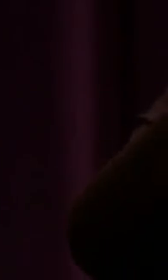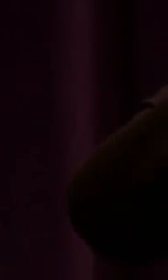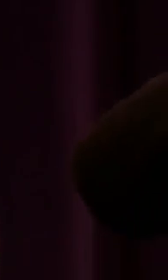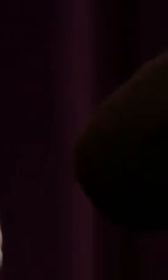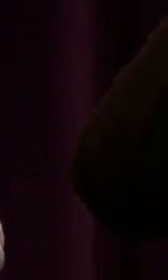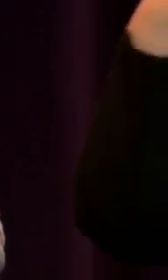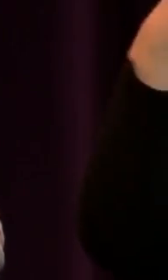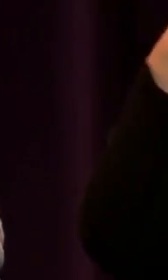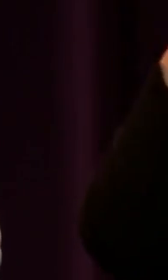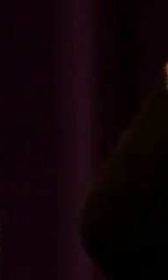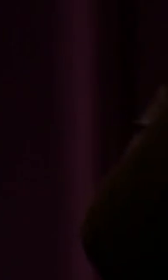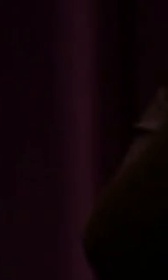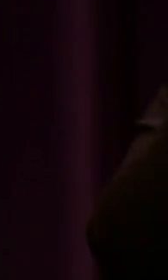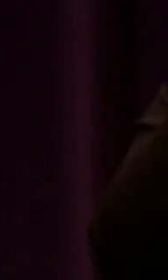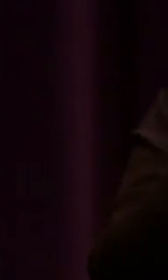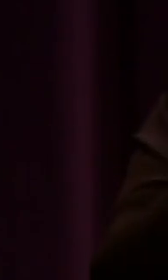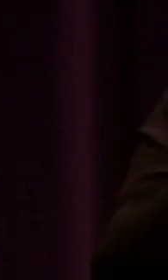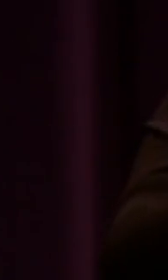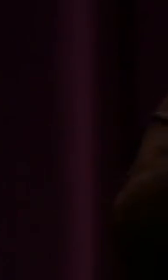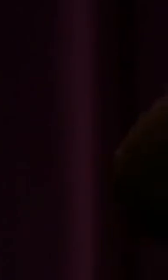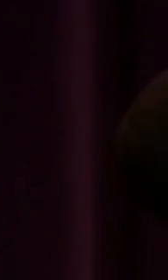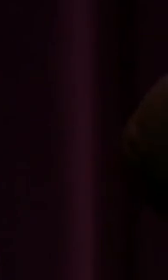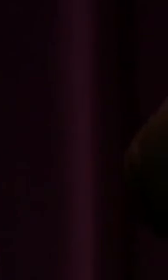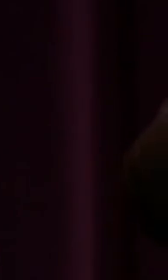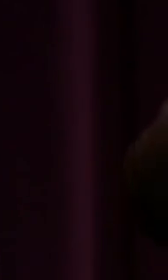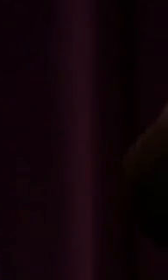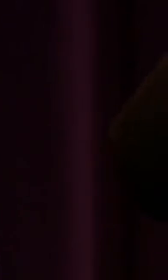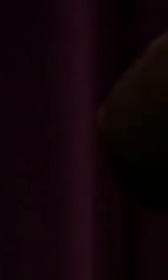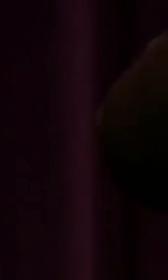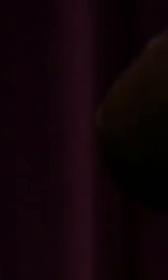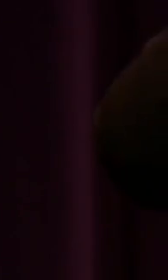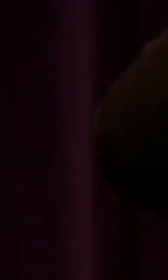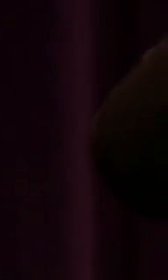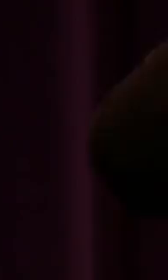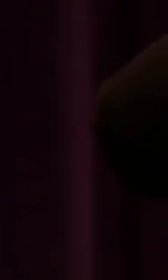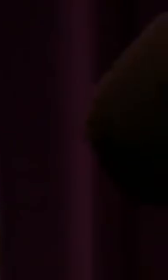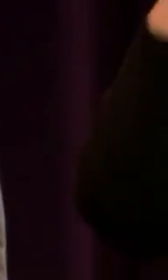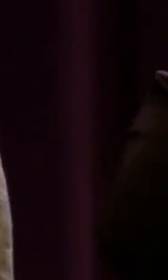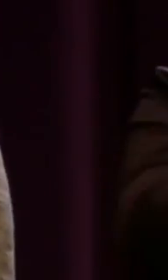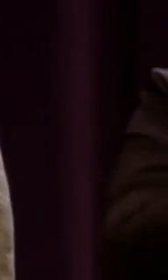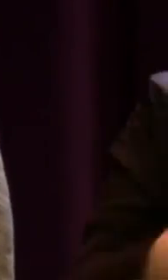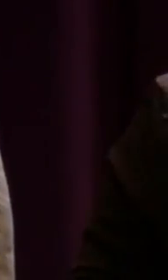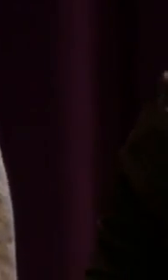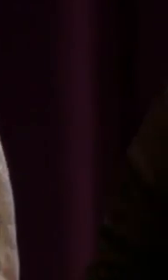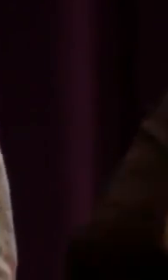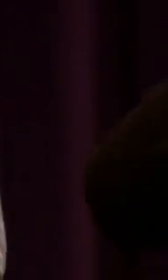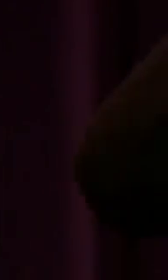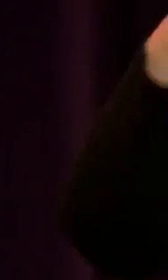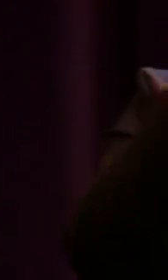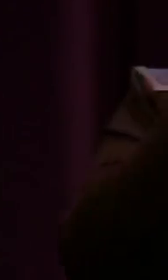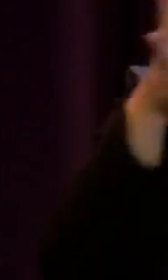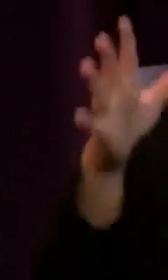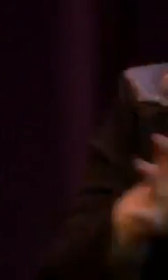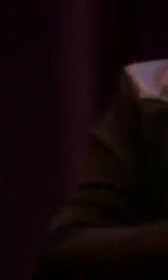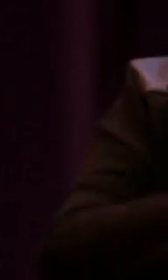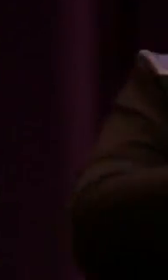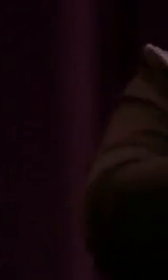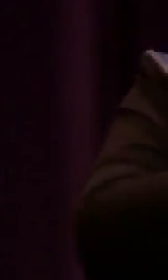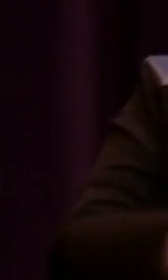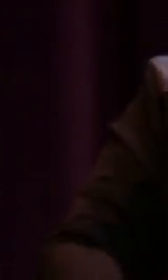DRIVER WHERE I COME FROM. THE THOUGHT OF A BLACK MAYOR, LET ALONE A BLACK FEMALE MAYOR WAS NOT EVEN SOMETHING MAYBE